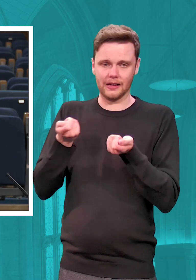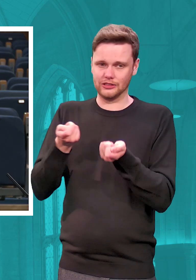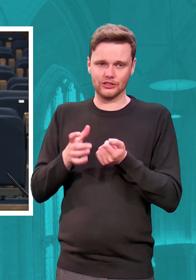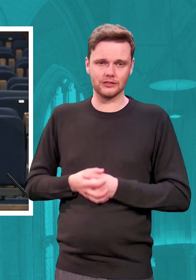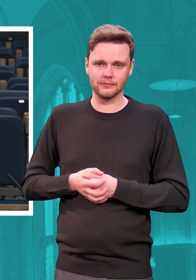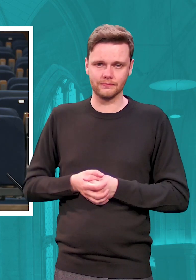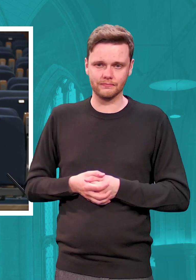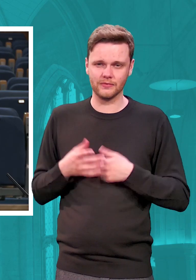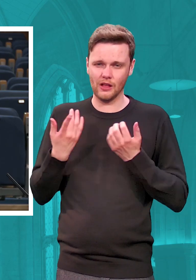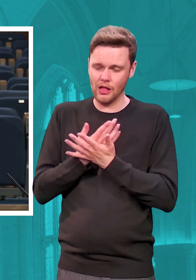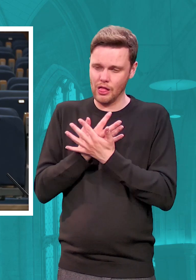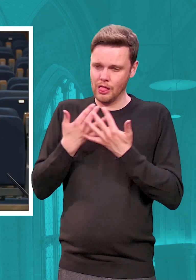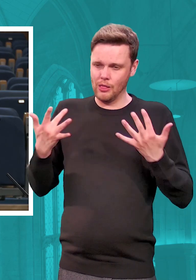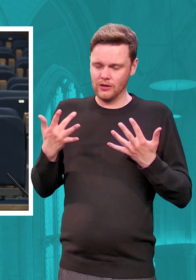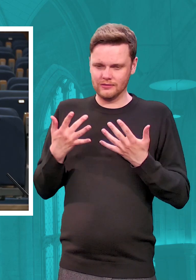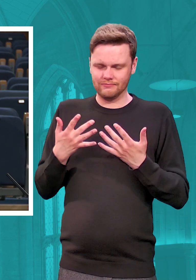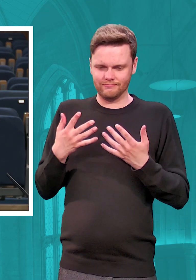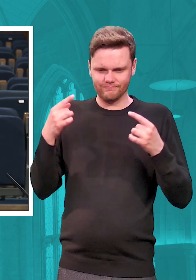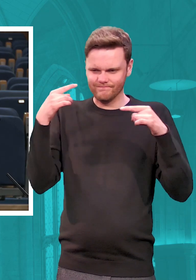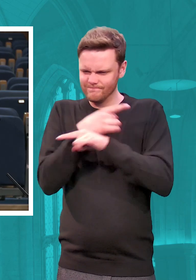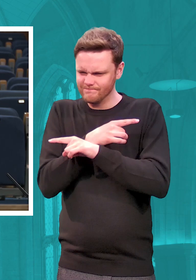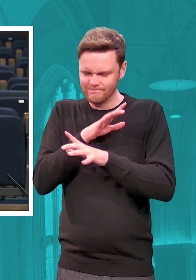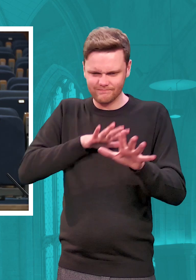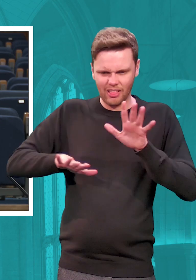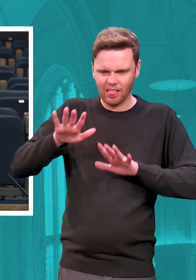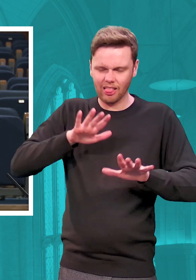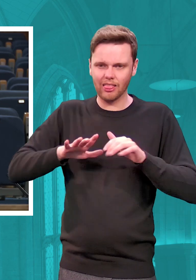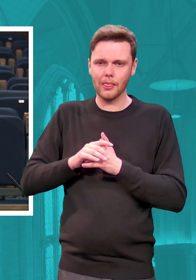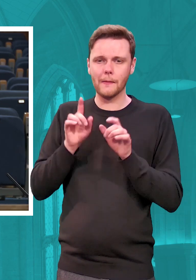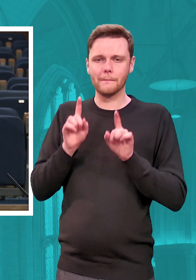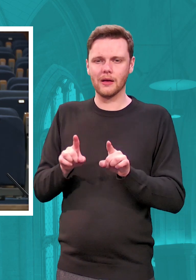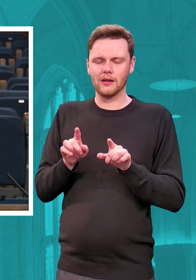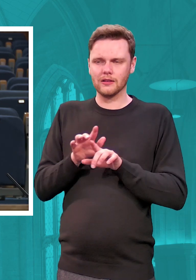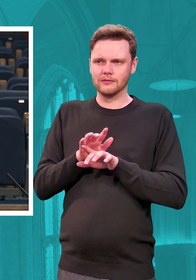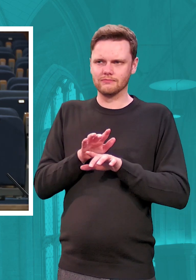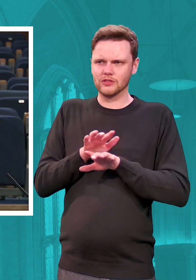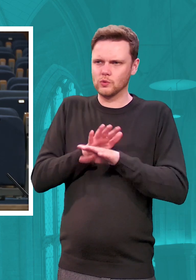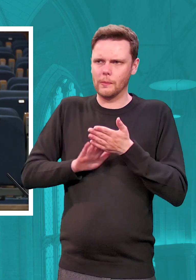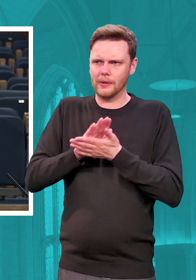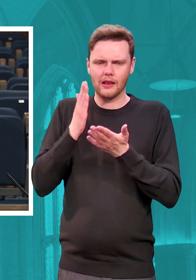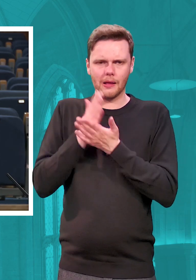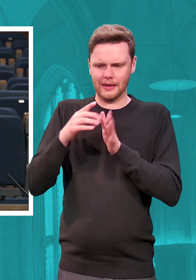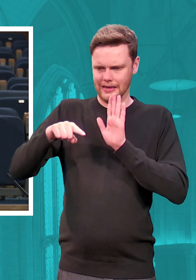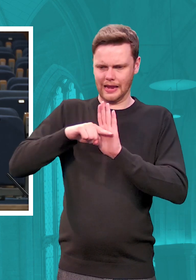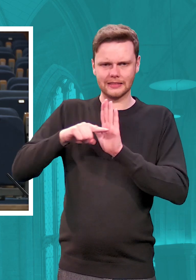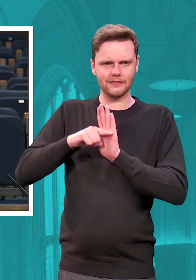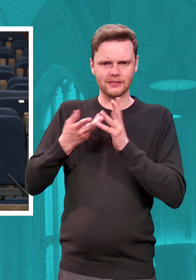There is a lot of strain just now, but this shouldn't lead to negativity in our conversations and relationships.